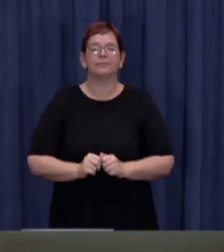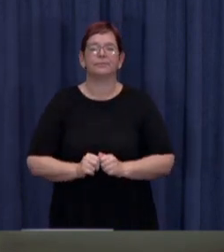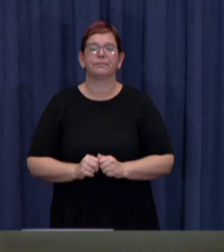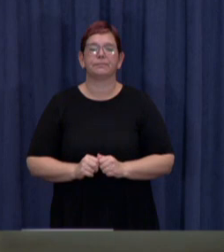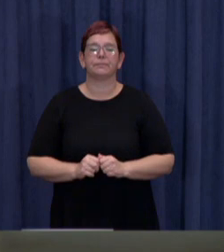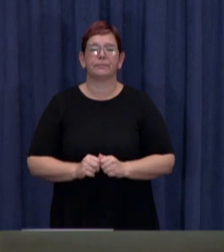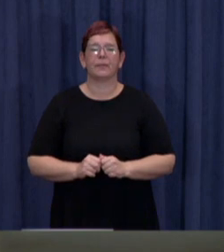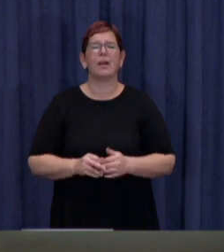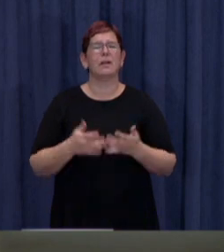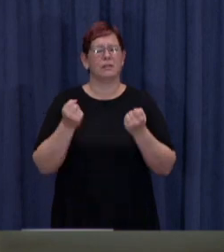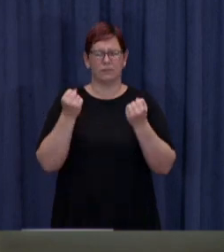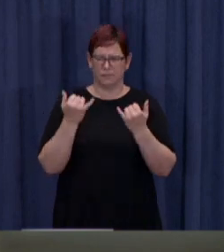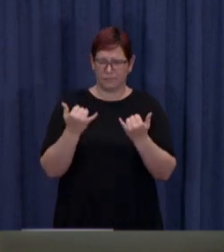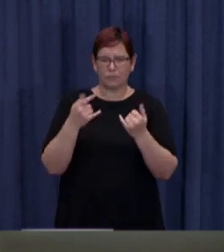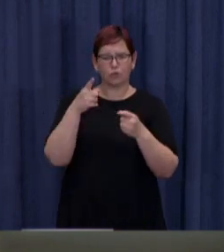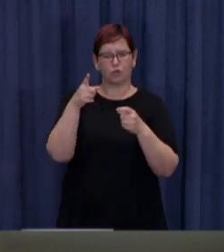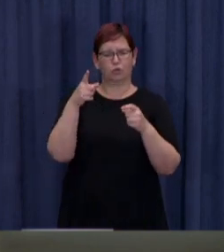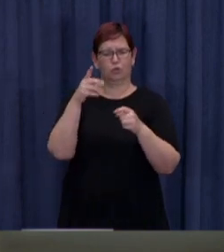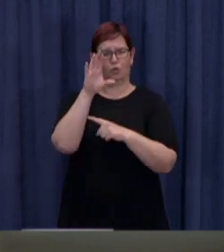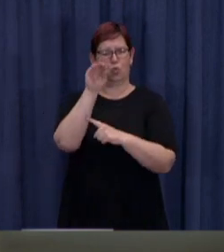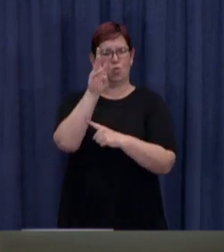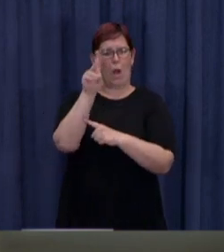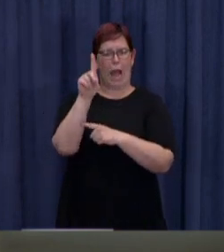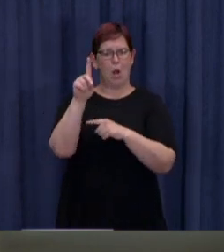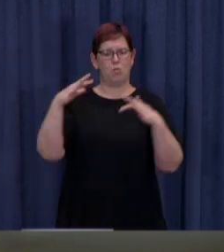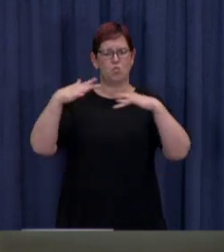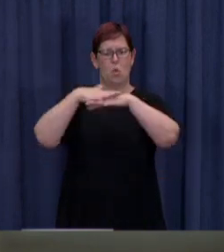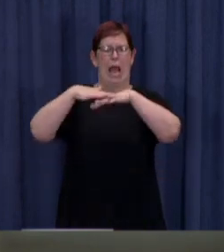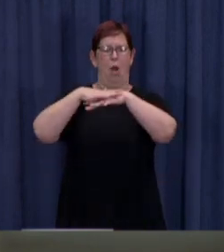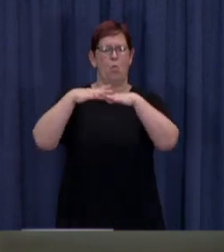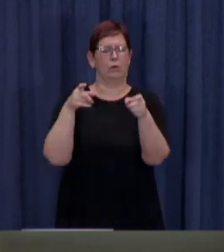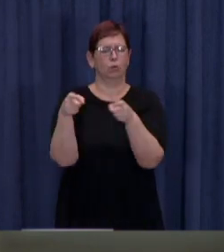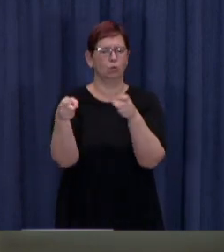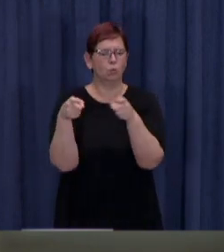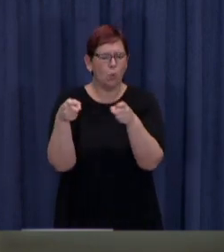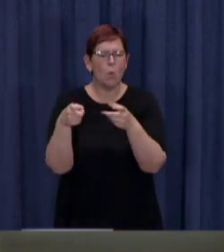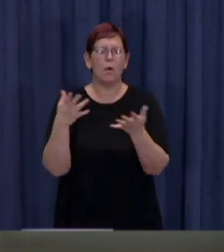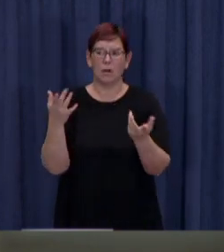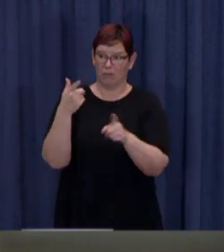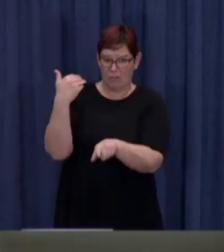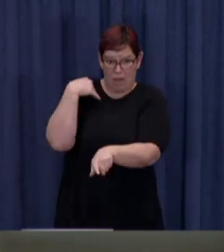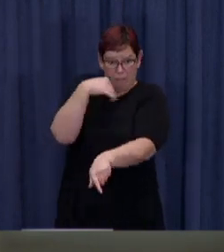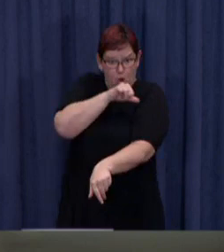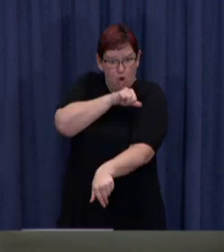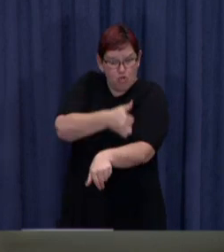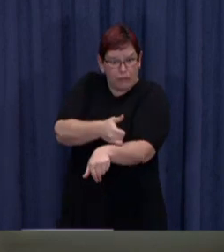As you know the Toronto Police we had received indication from the Province under the legal regime in place that the Toronto Police were going to be